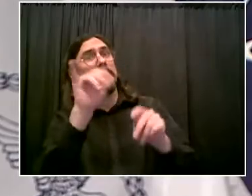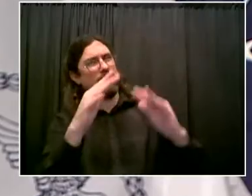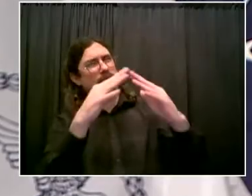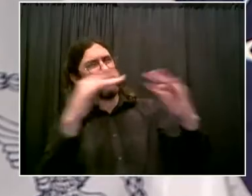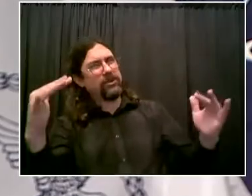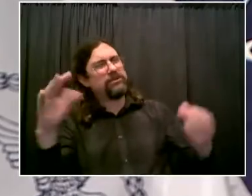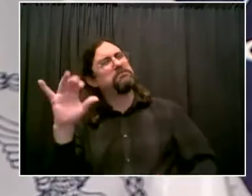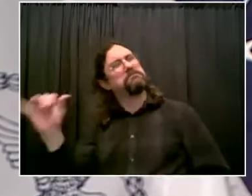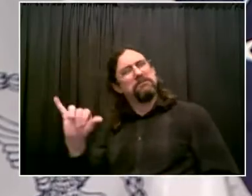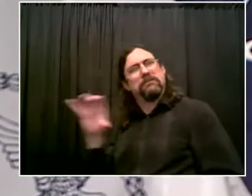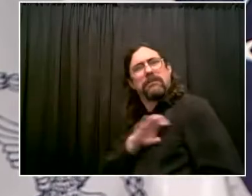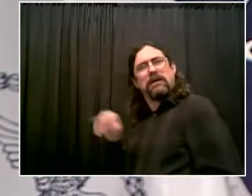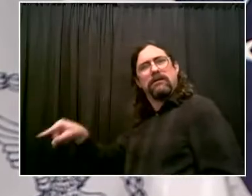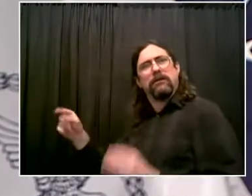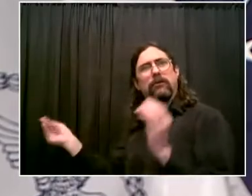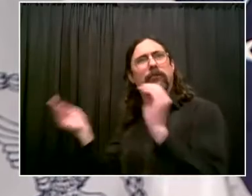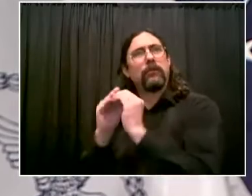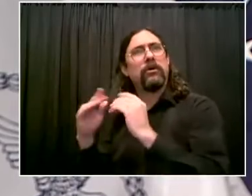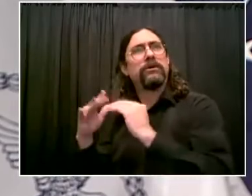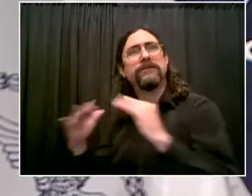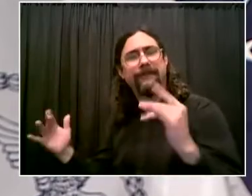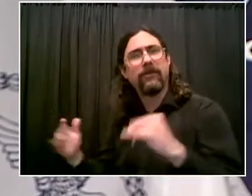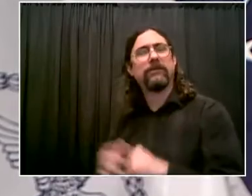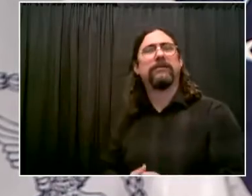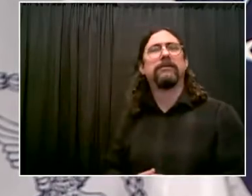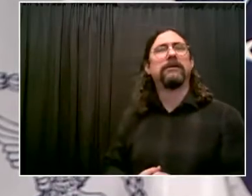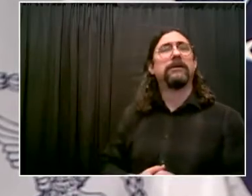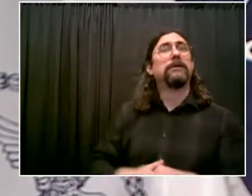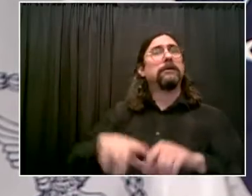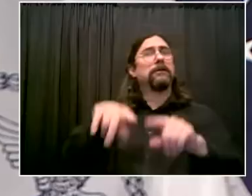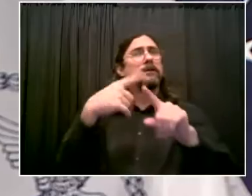ERSIEDNCE IN RHIING MORE THAN EVER. ENSURING THAT IF SOMEONE DOES SOMETHING WRONG